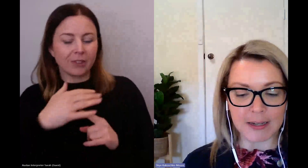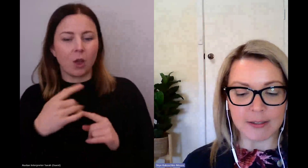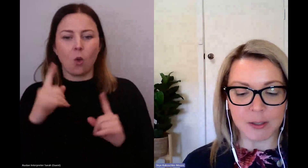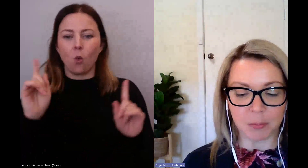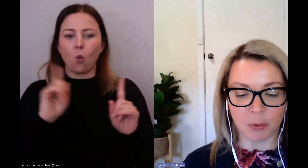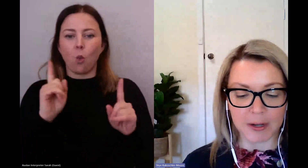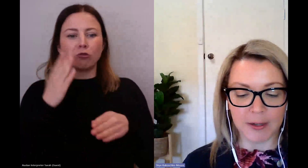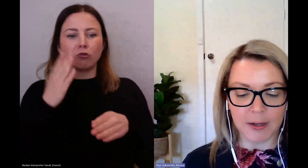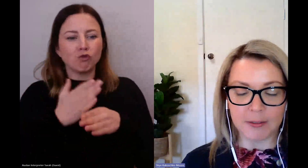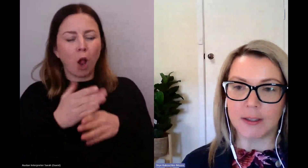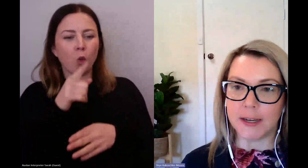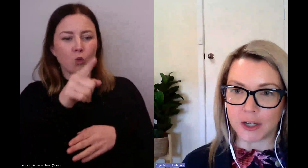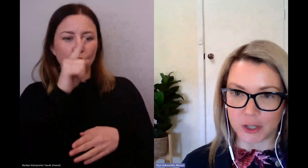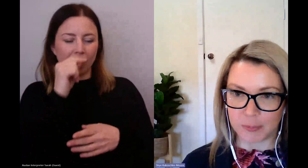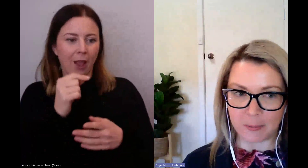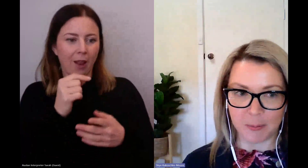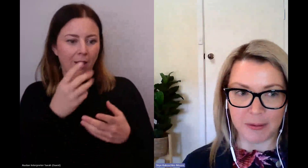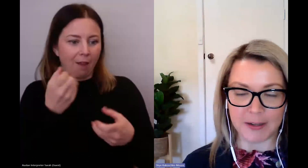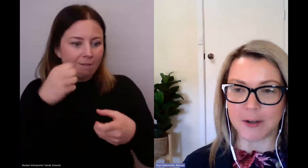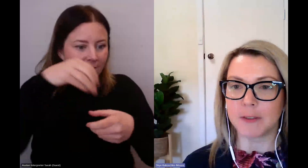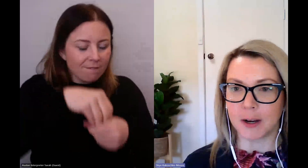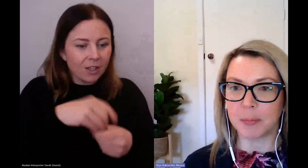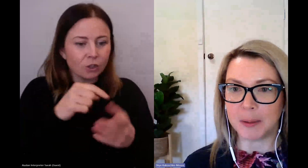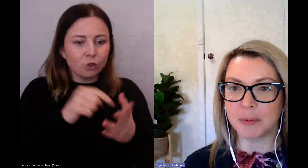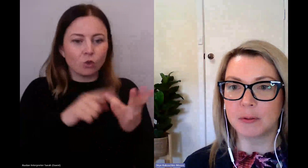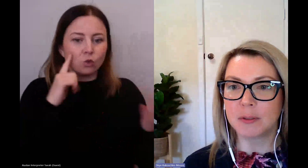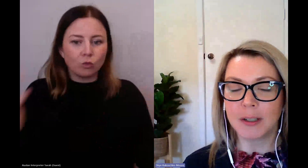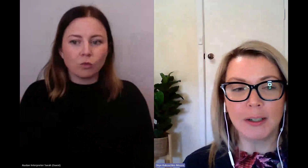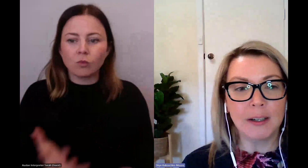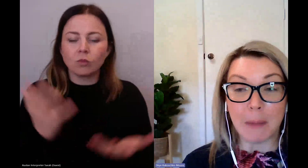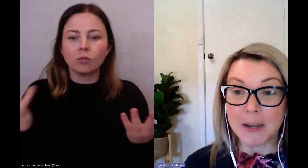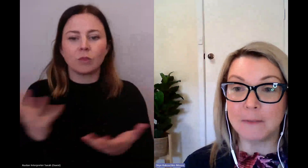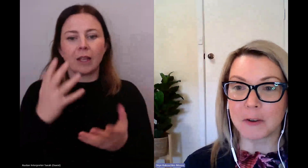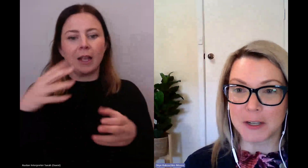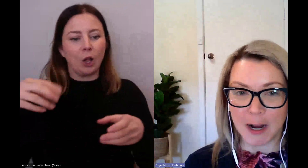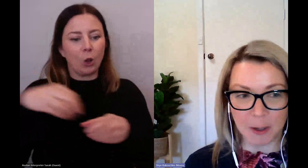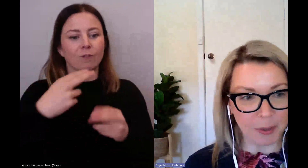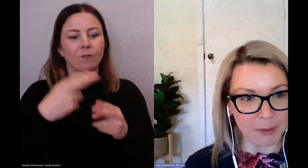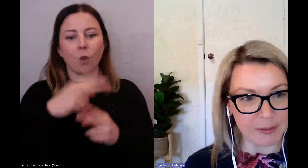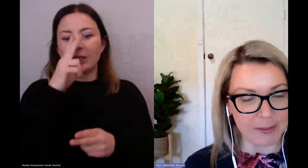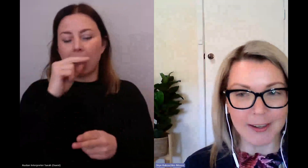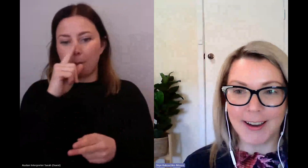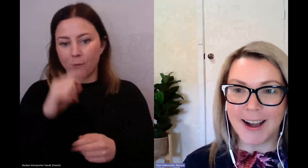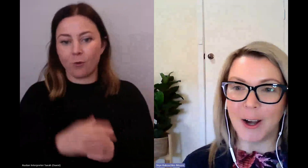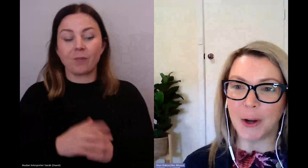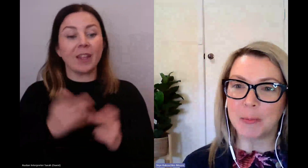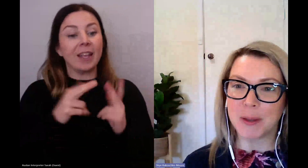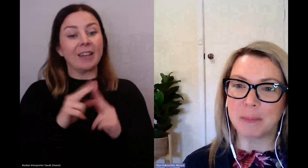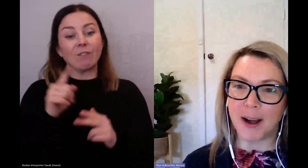in supporting the leadership capability of young people and if you're a young person I hope that